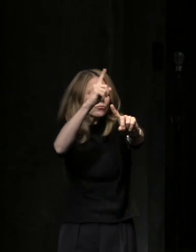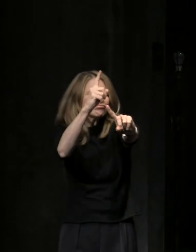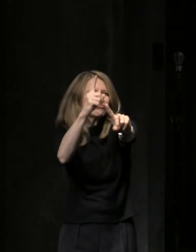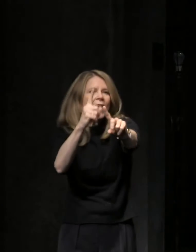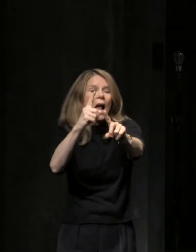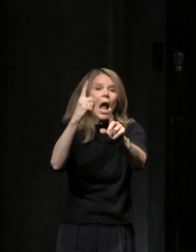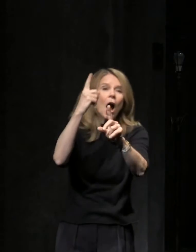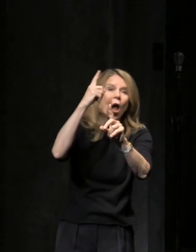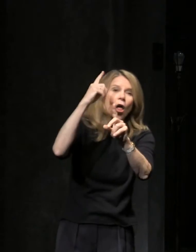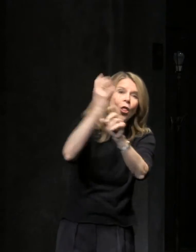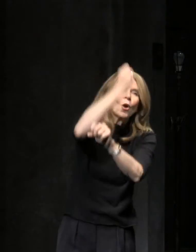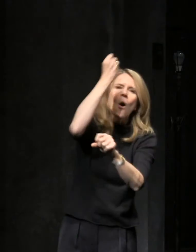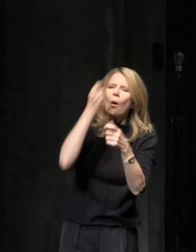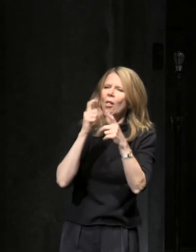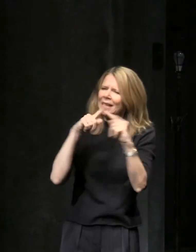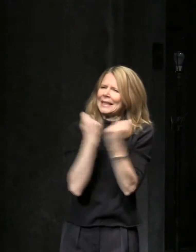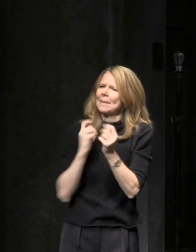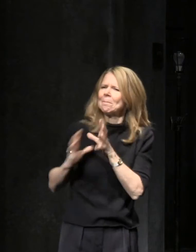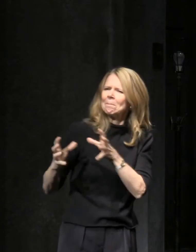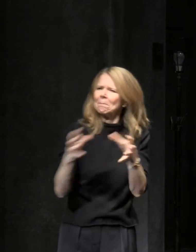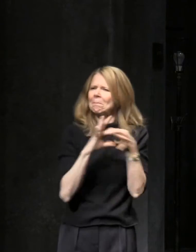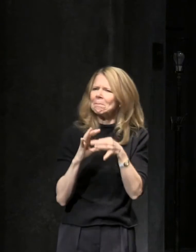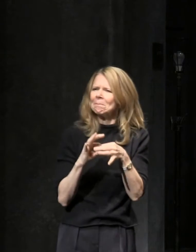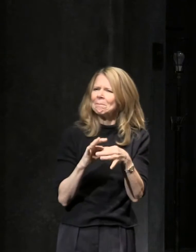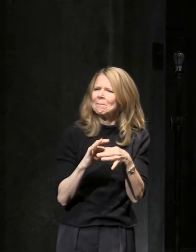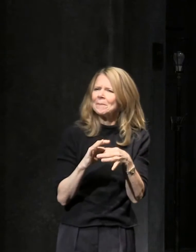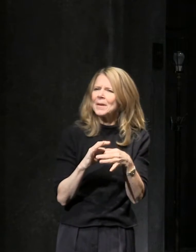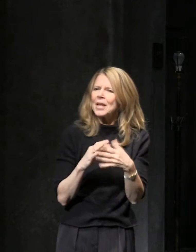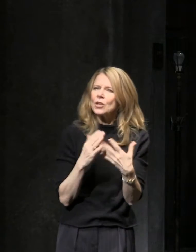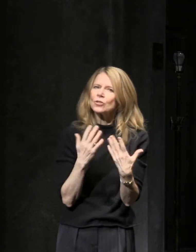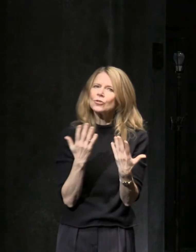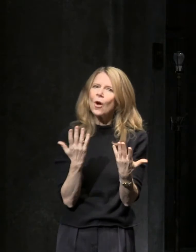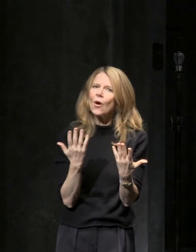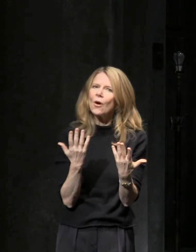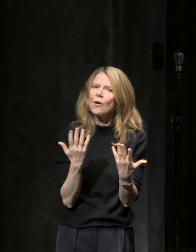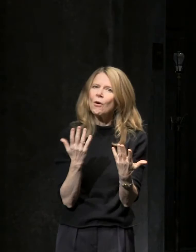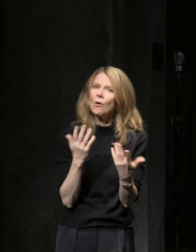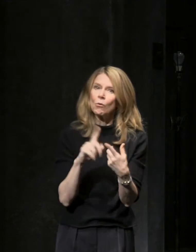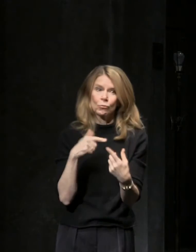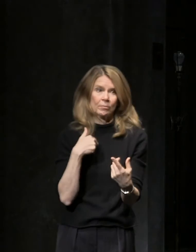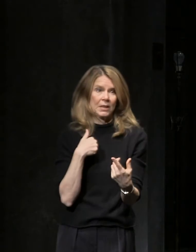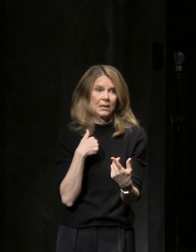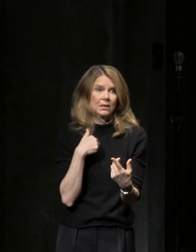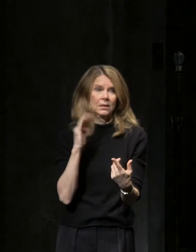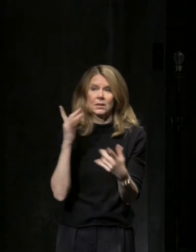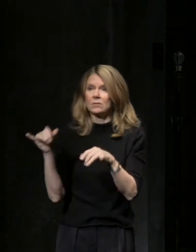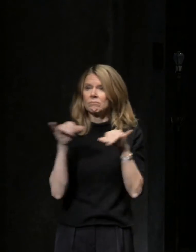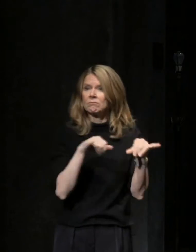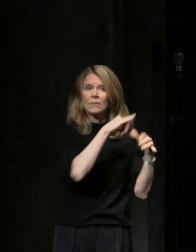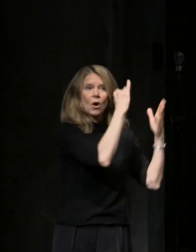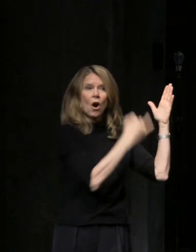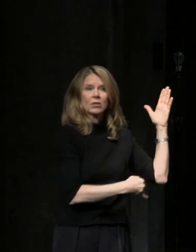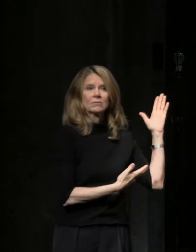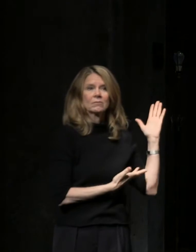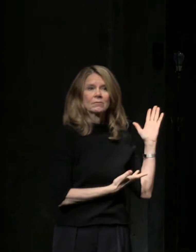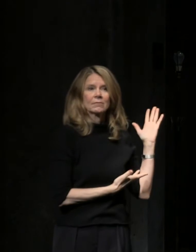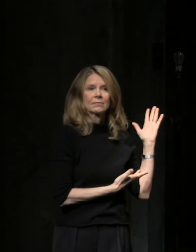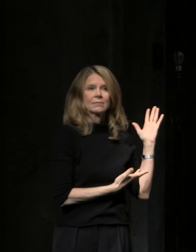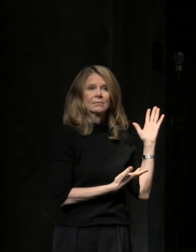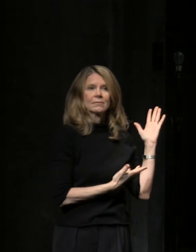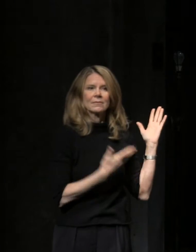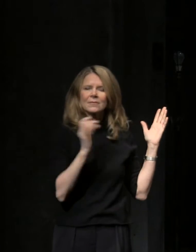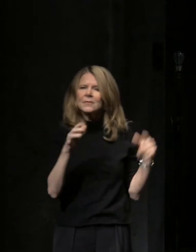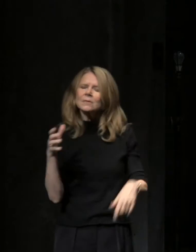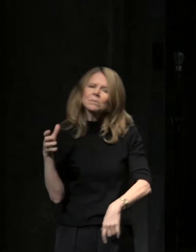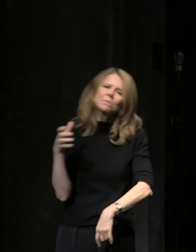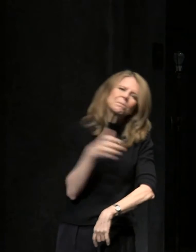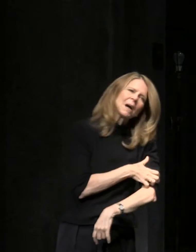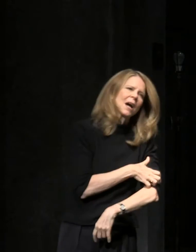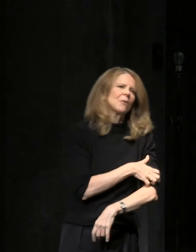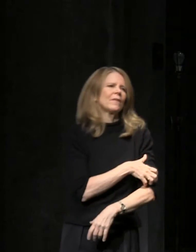usually together. In my view, very much like art, powerful carriers of revolutionary changes